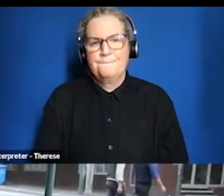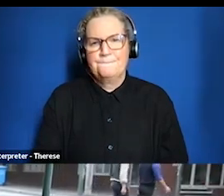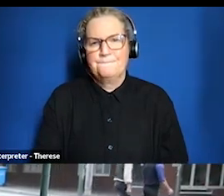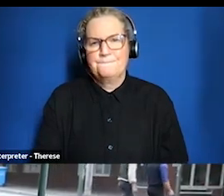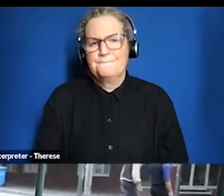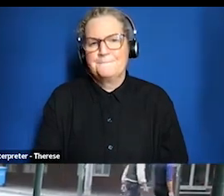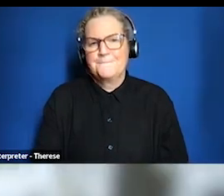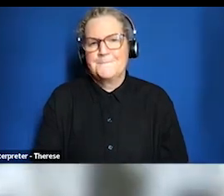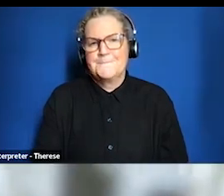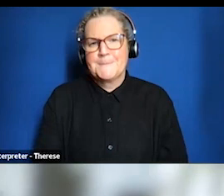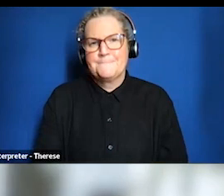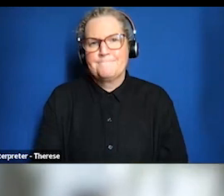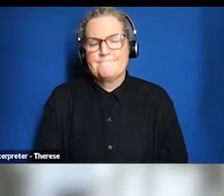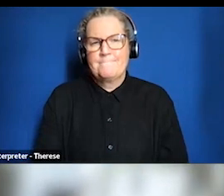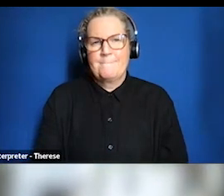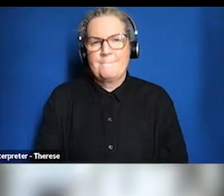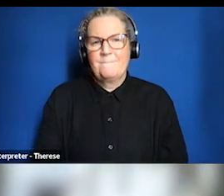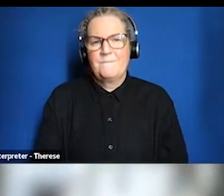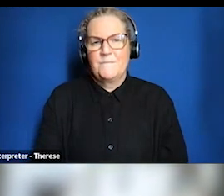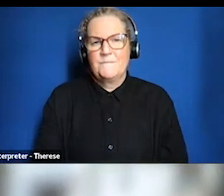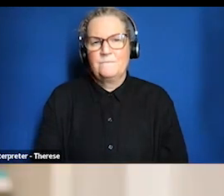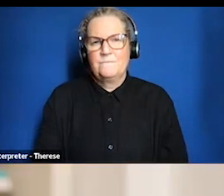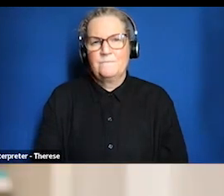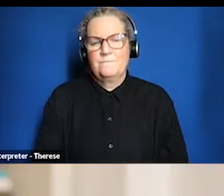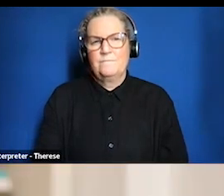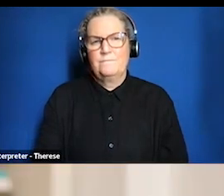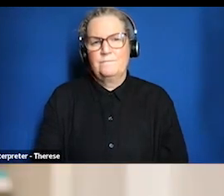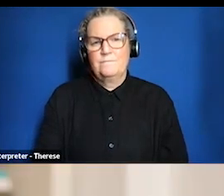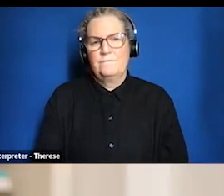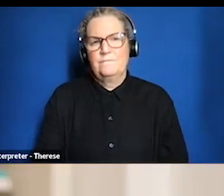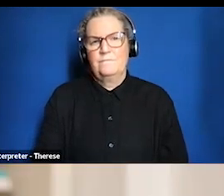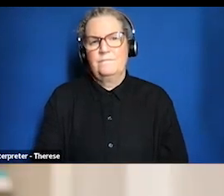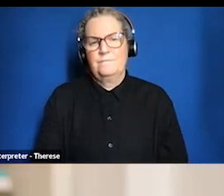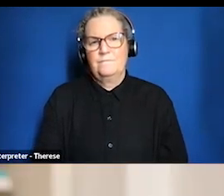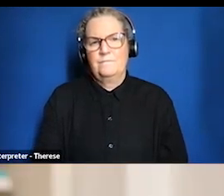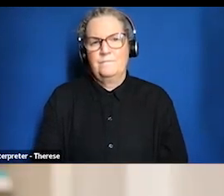which led me to have cerebral palsy, which affects my balance